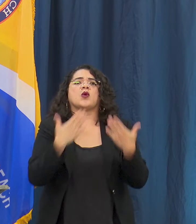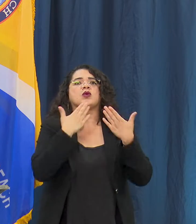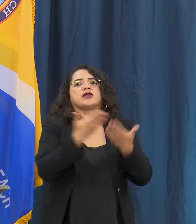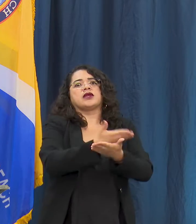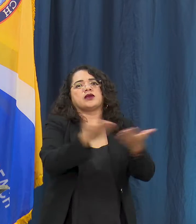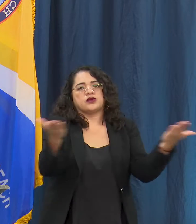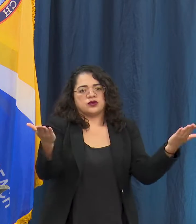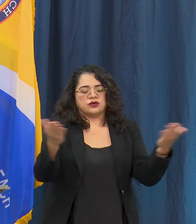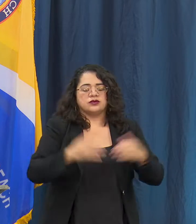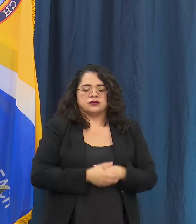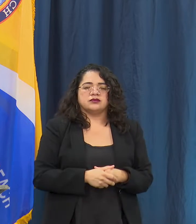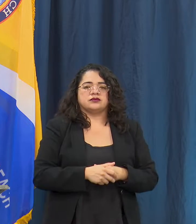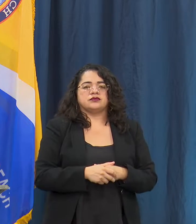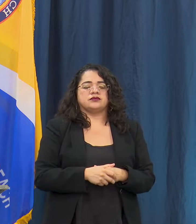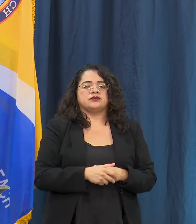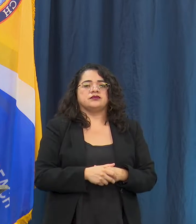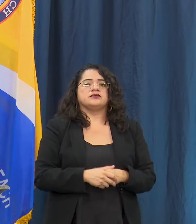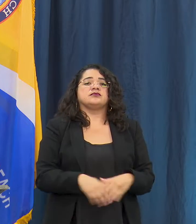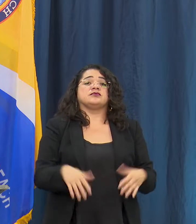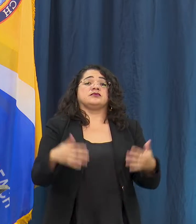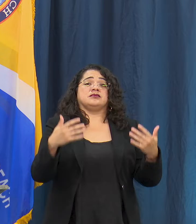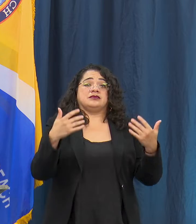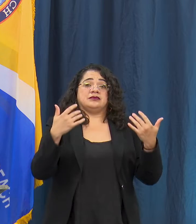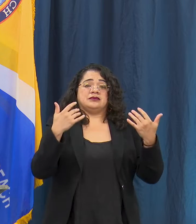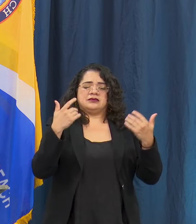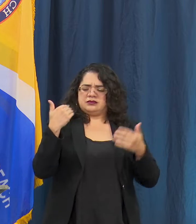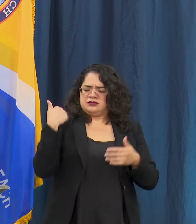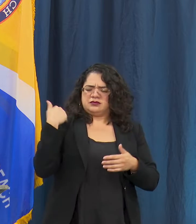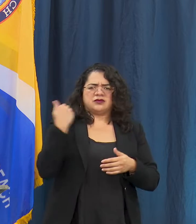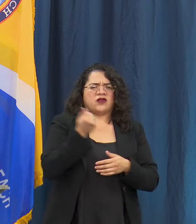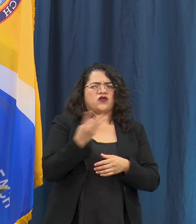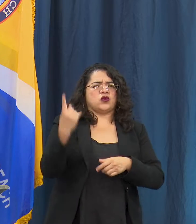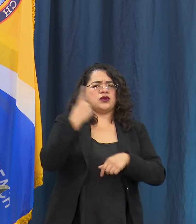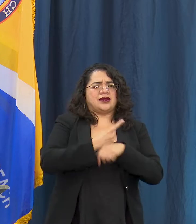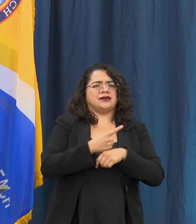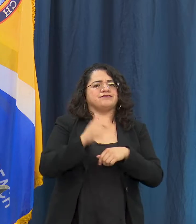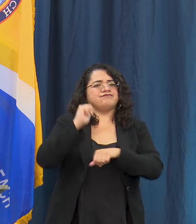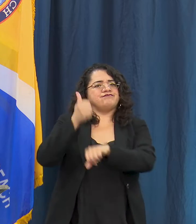a curfew tonight and we've had one for the last few evenings. Tonight's curfew